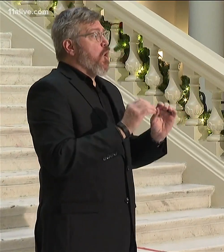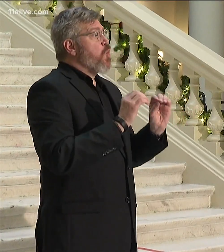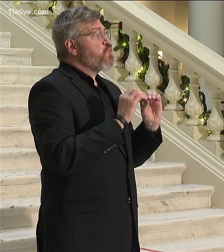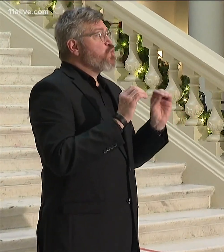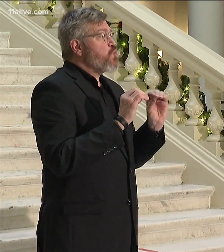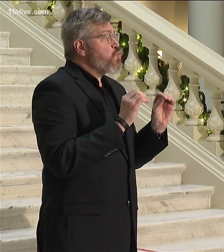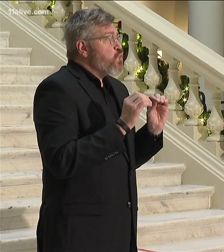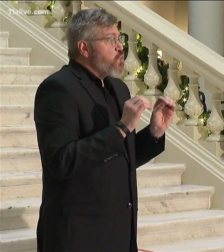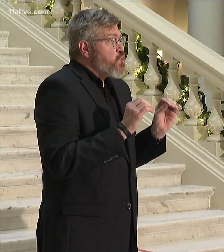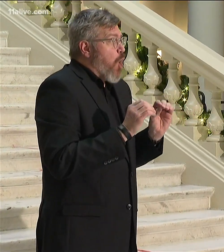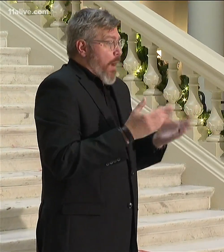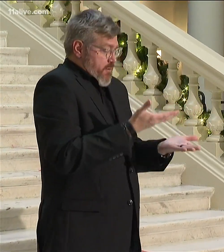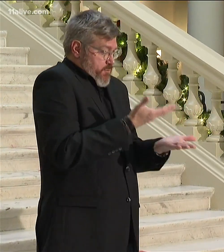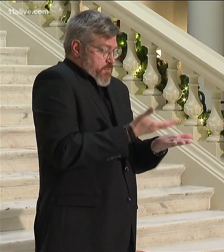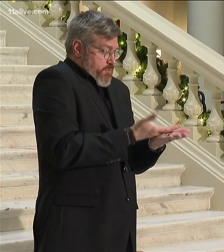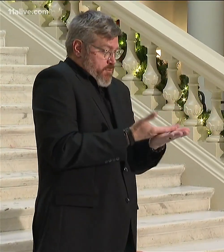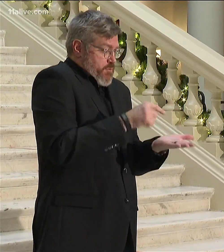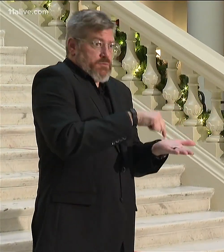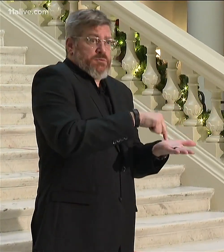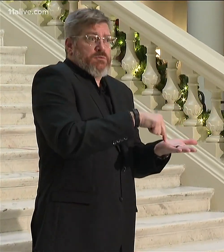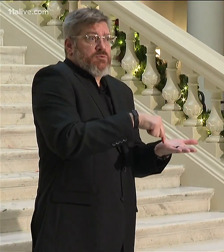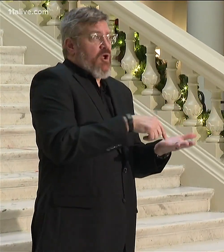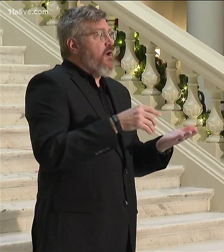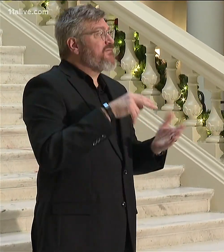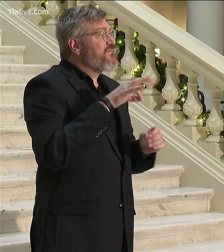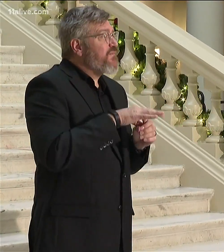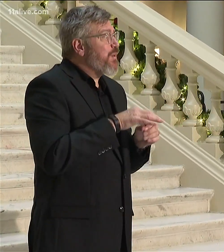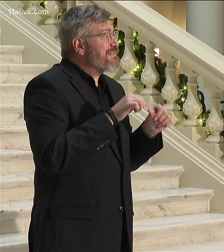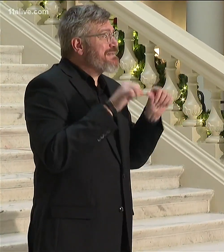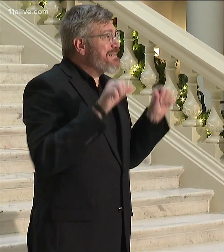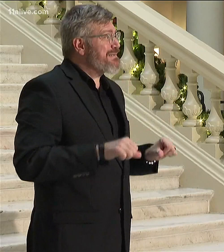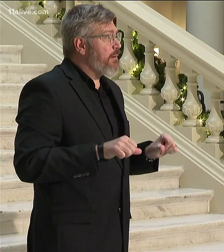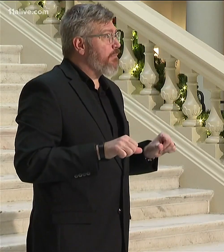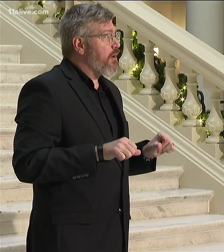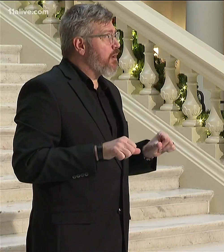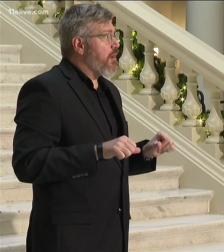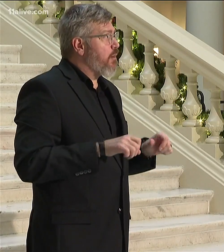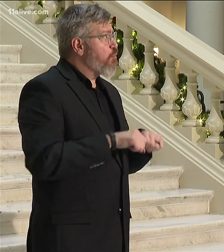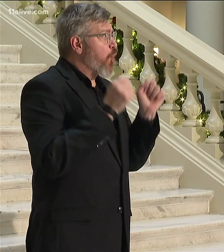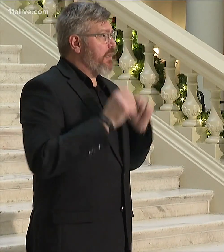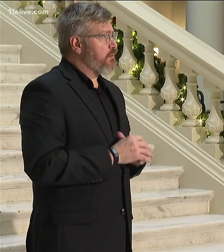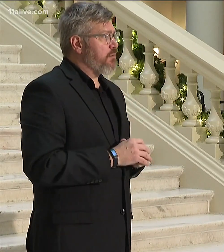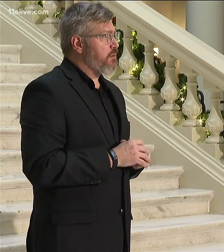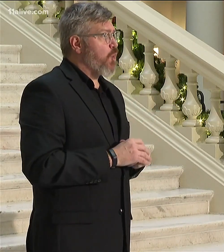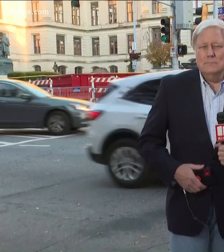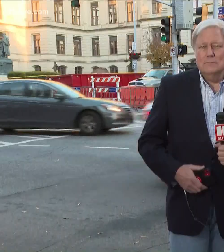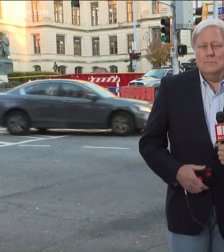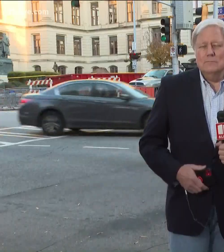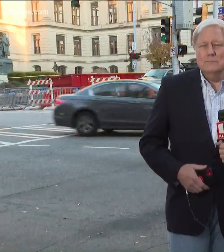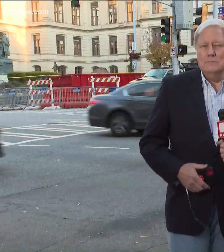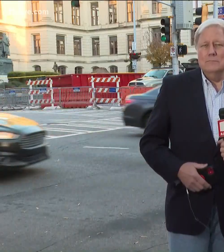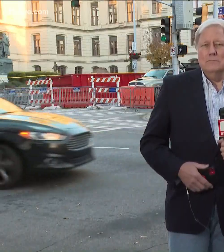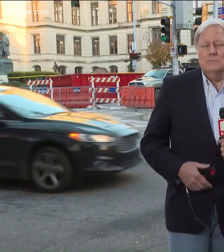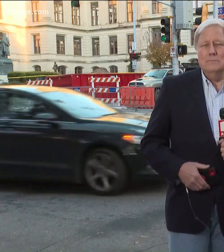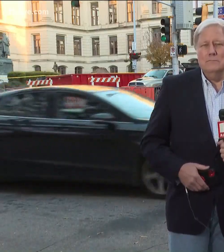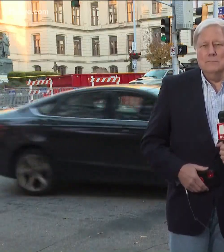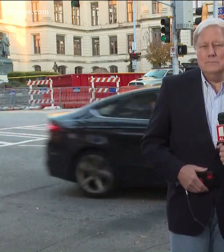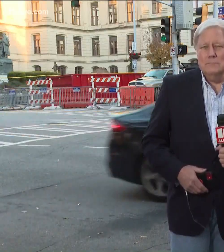ALLEGATION REPEATEDLY BUT THERE IS ZERO ALLEGATION REPEATEDLY BUT THERE IS ZERO EVIDENCE IS ZERO EVIDENCE IS ZERO EVIDENCE MADE IS ZERO EVIDENCE MADE ANYTHING IS ZERO EVIDENCE MADE ANYTHING TO IS ZERO EVIDENCE MADE ANYTHING TO SAY IS ZERO EVIDENCE MADE ANYTHING TO SAY THE IS ZERO EVIDENCE MADE ANYTHING TO SAY THE VOTING MADE ANYTHING TO SAY THE VOTING MADE ANYTHING TO SAY THE VOTING SYSTEM MADE ANYTHING TO SAY THE VOTING SYSTEM IS MADE ANYTHING TO SAY THE VOTING SYSTEM IS IN MADE ANYTHING TO SAY THE VOTING SYSTEM IS IN SOME MADE ANYTHING TO SAY THE VOTING SYSTEM IS IN SOME WAY